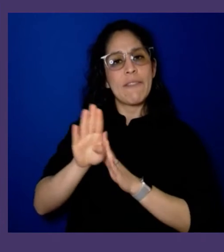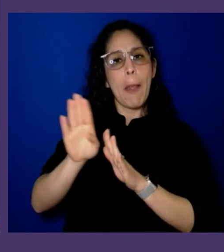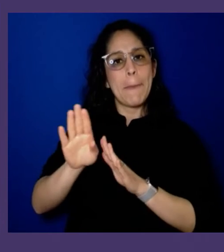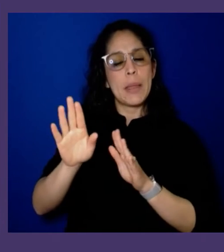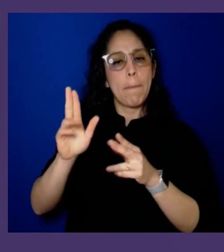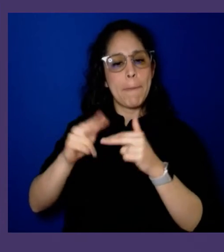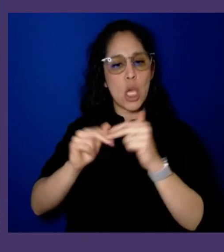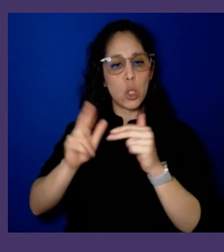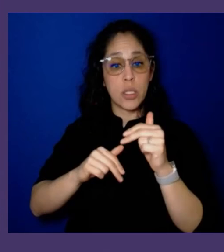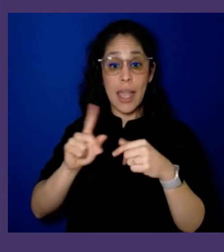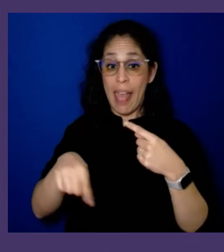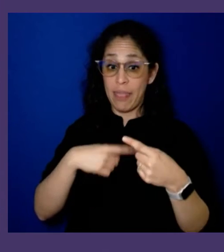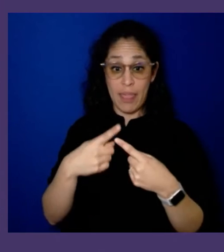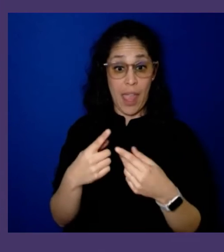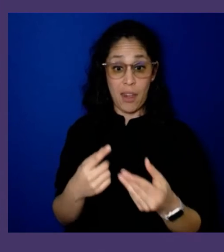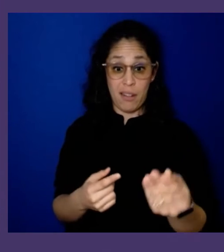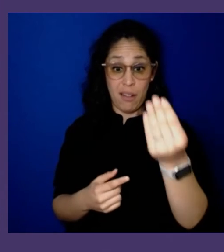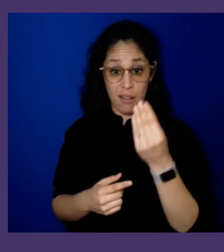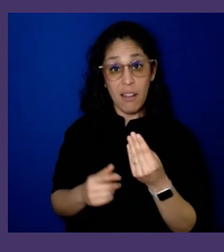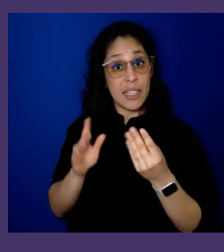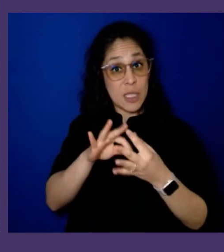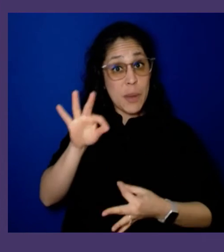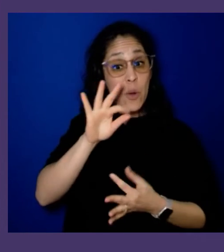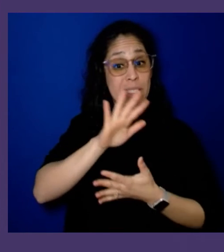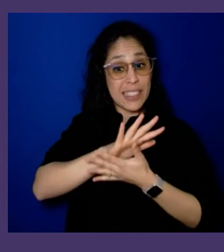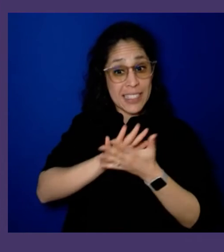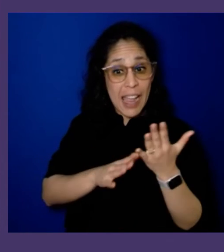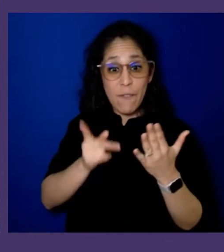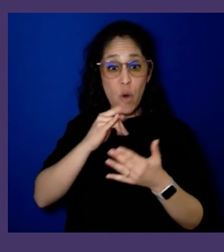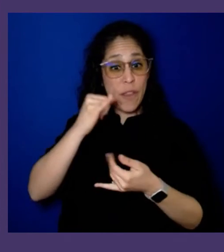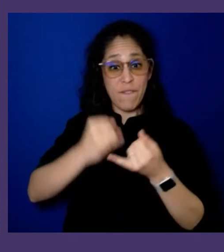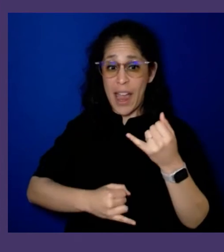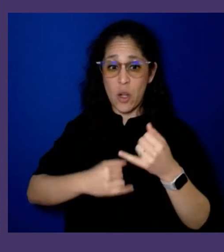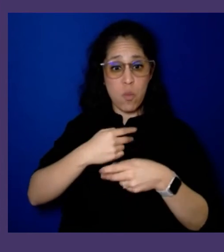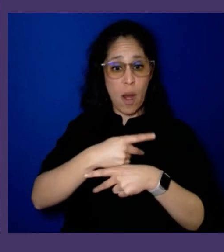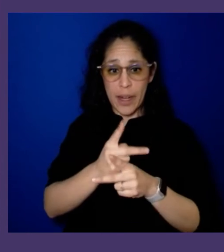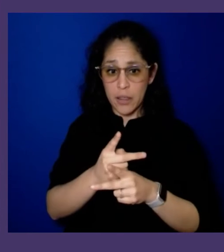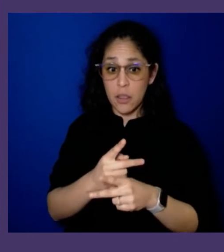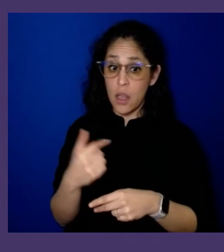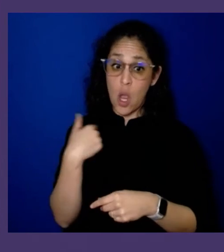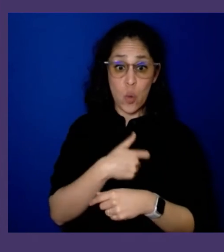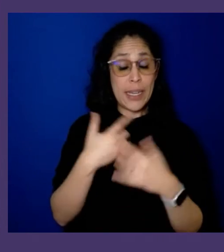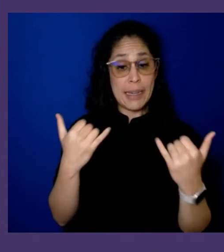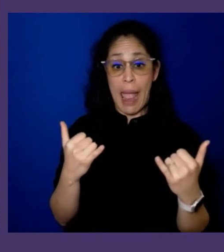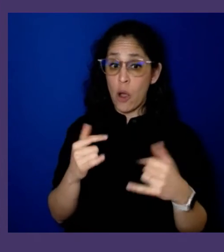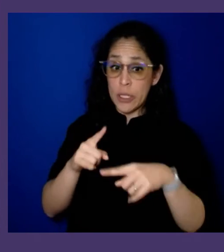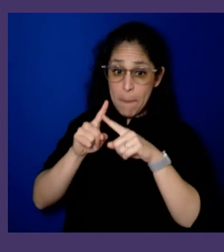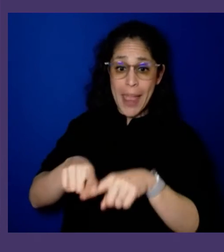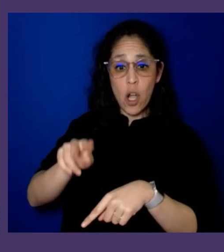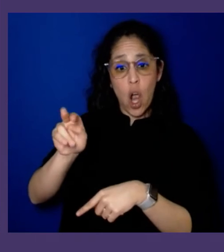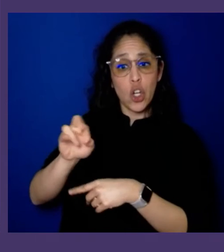We'll rely on feedback from neurodivergent developers to know whether or not we are successful. That's one of the ways we're